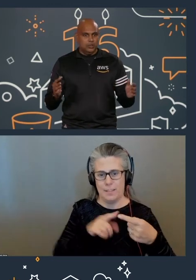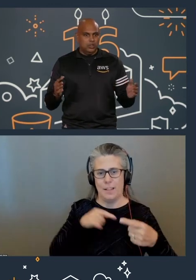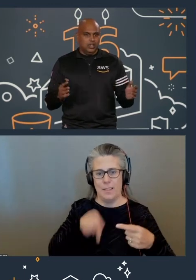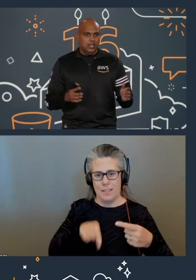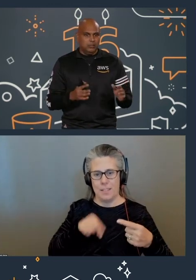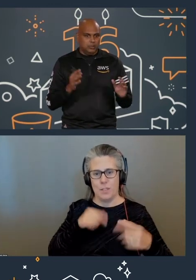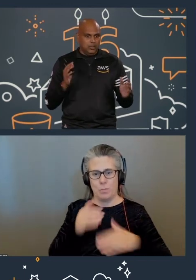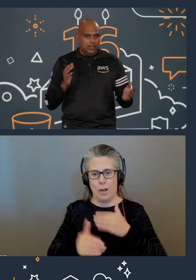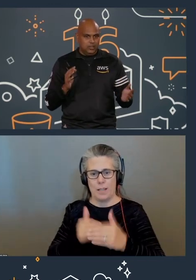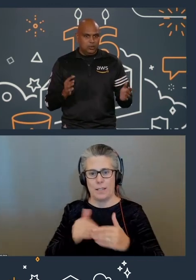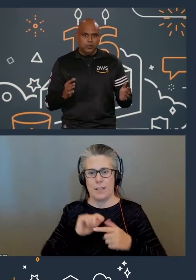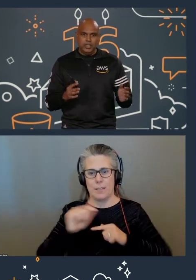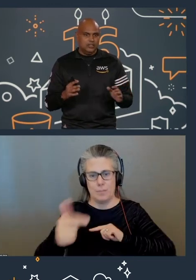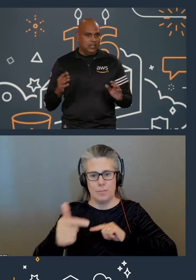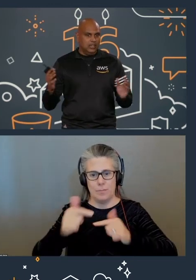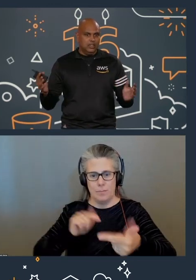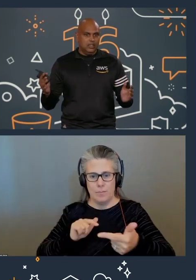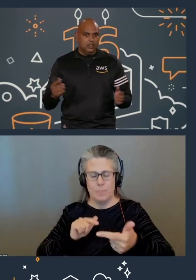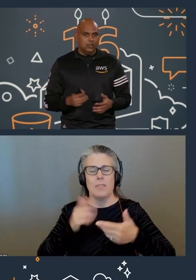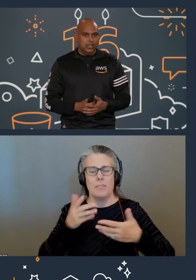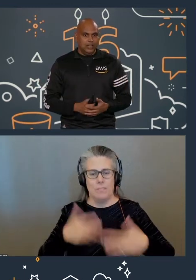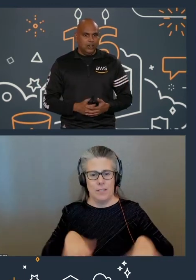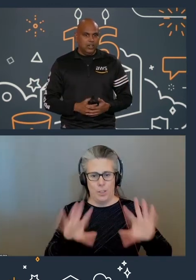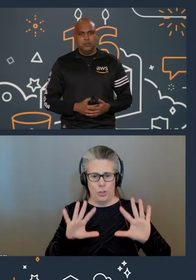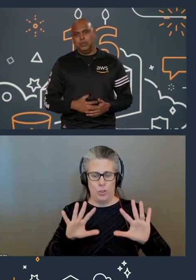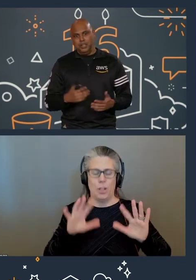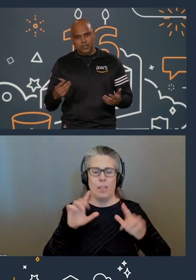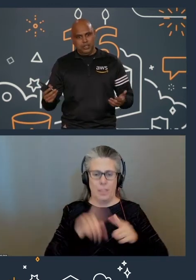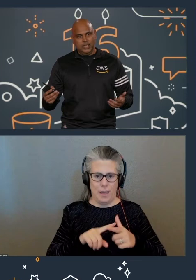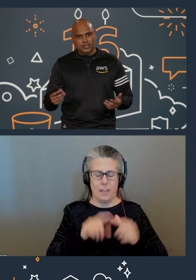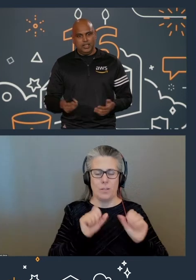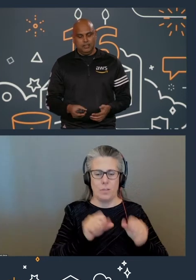could take up to two weeks, and it could take longer, depending on your dataset.